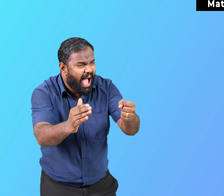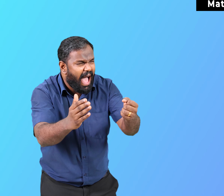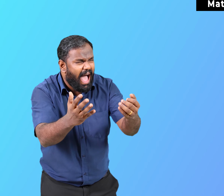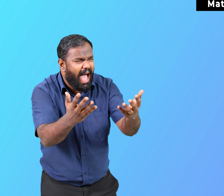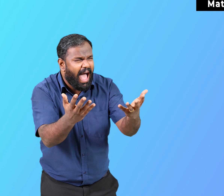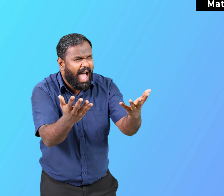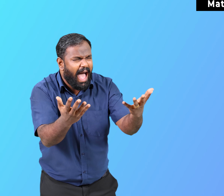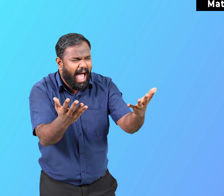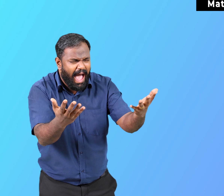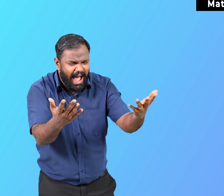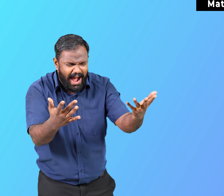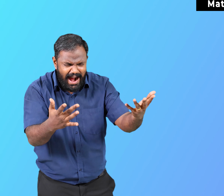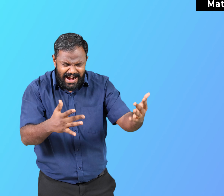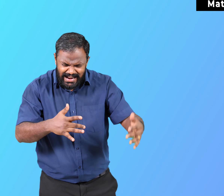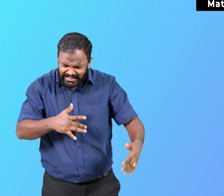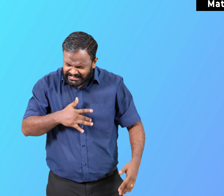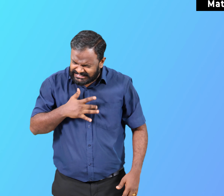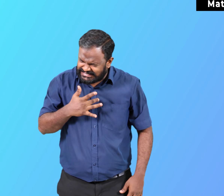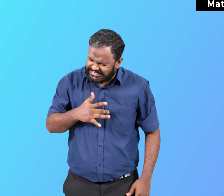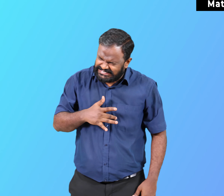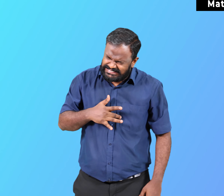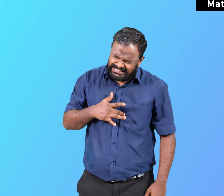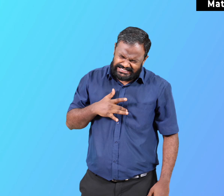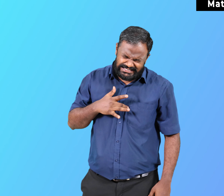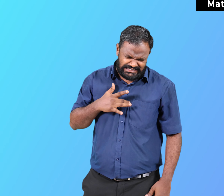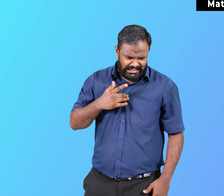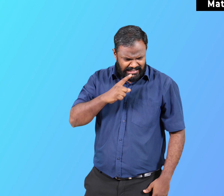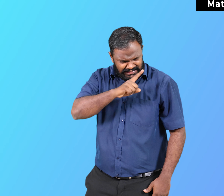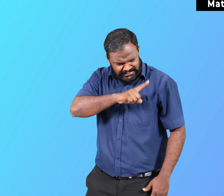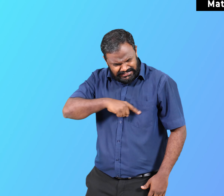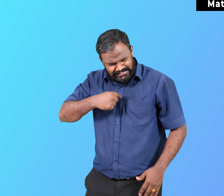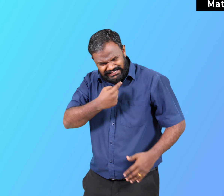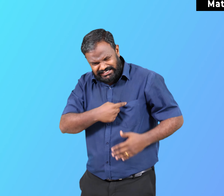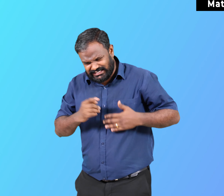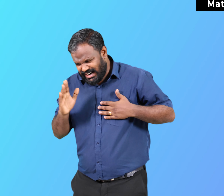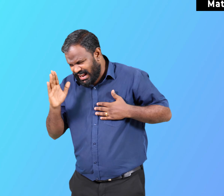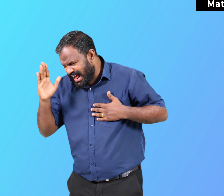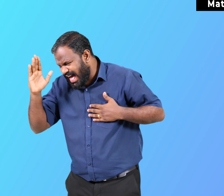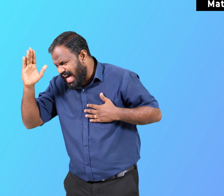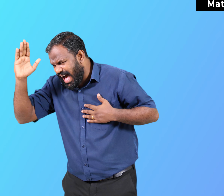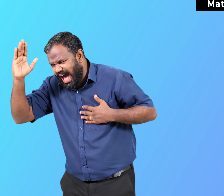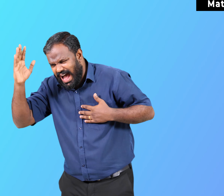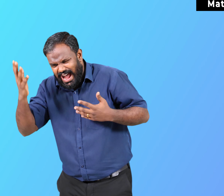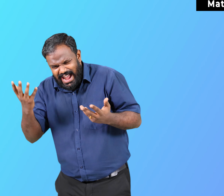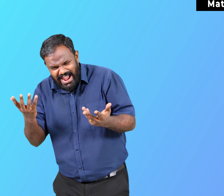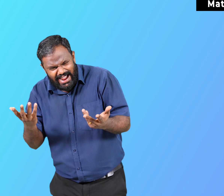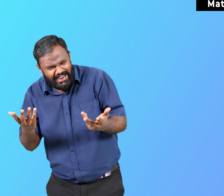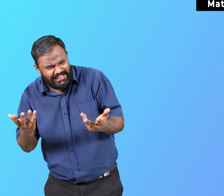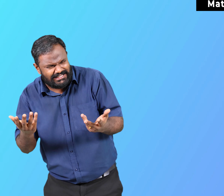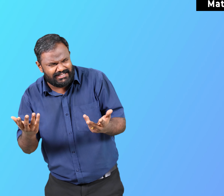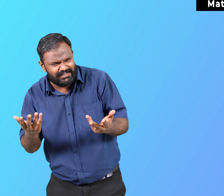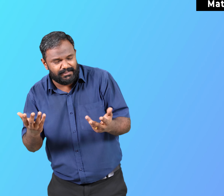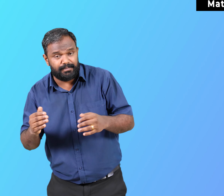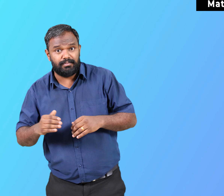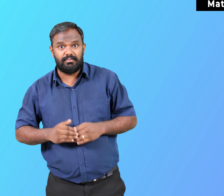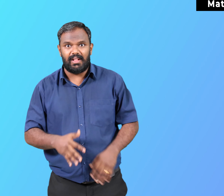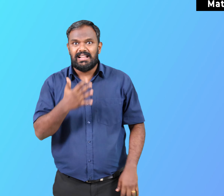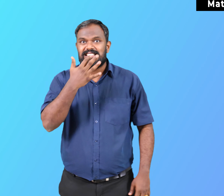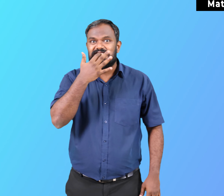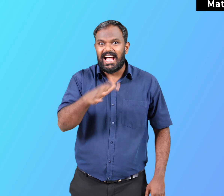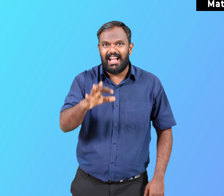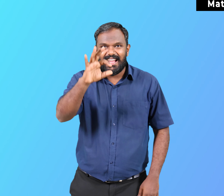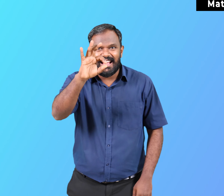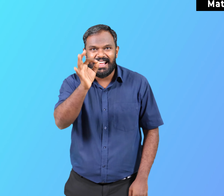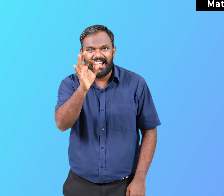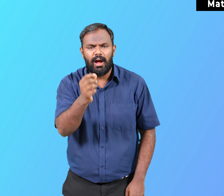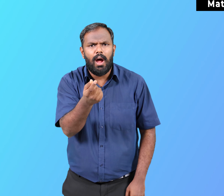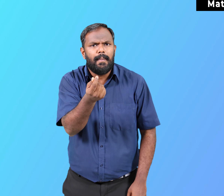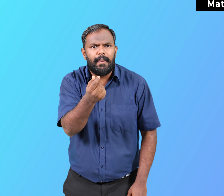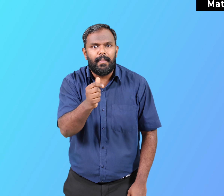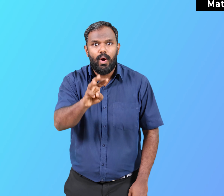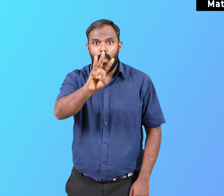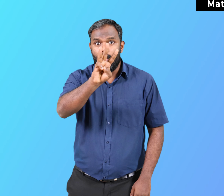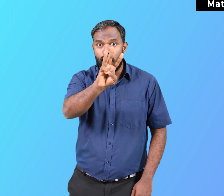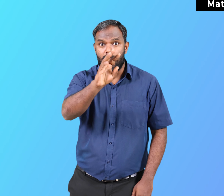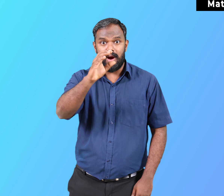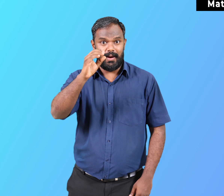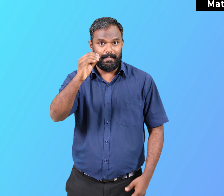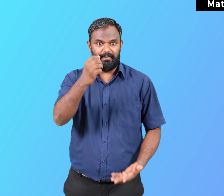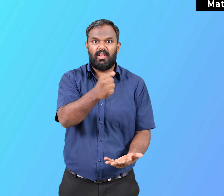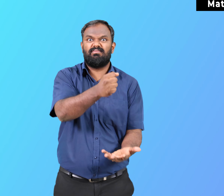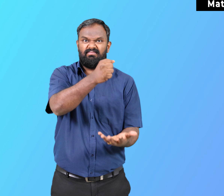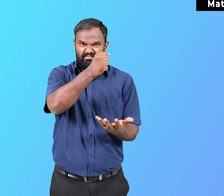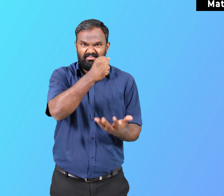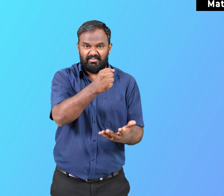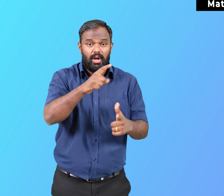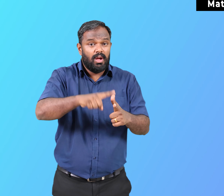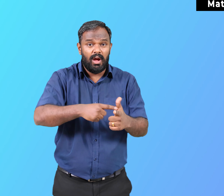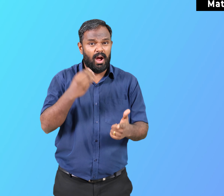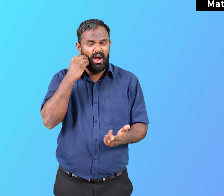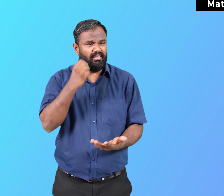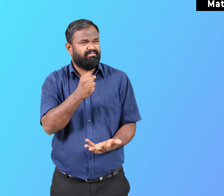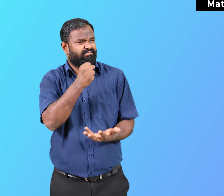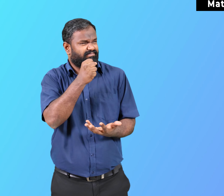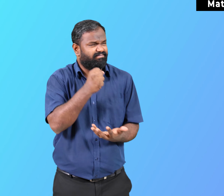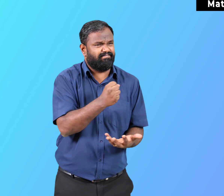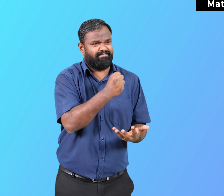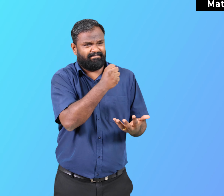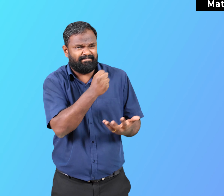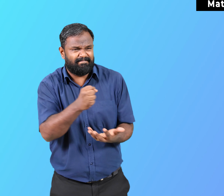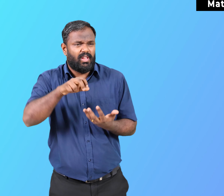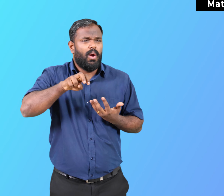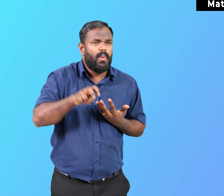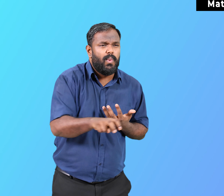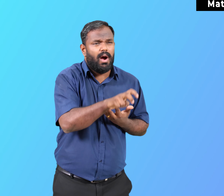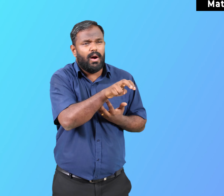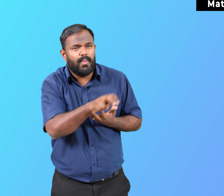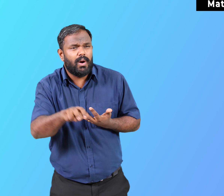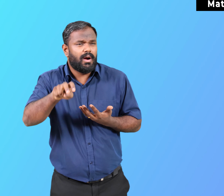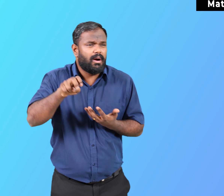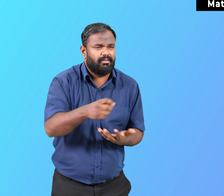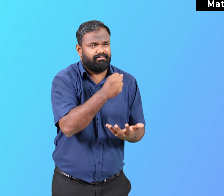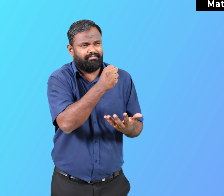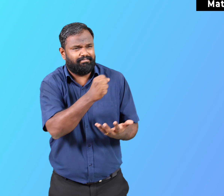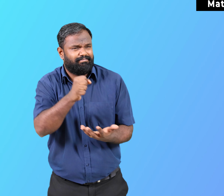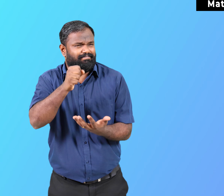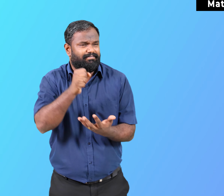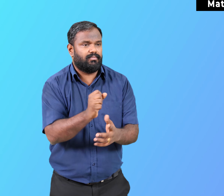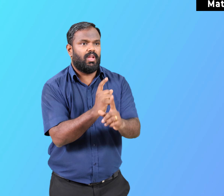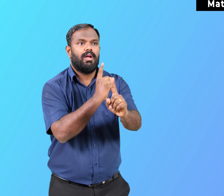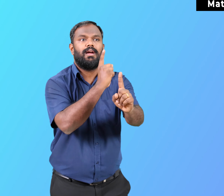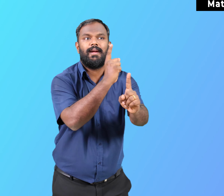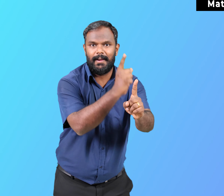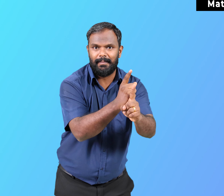he was very sorry for what he had done. So he took the 30 silver coins back to the leading priests and the older leaders.